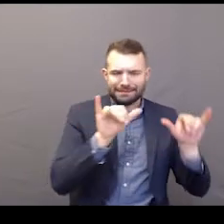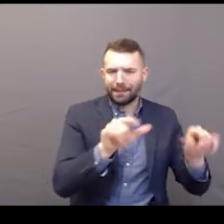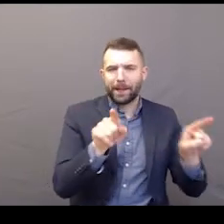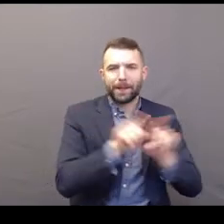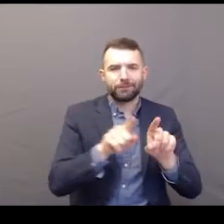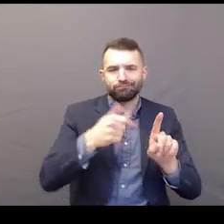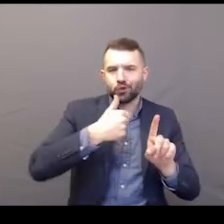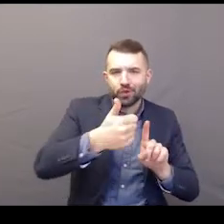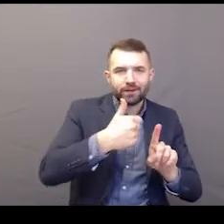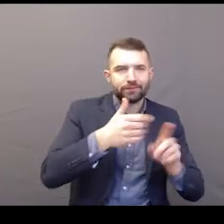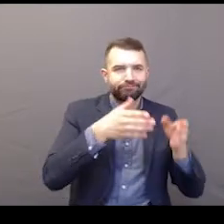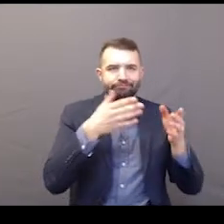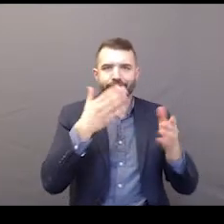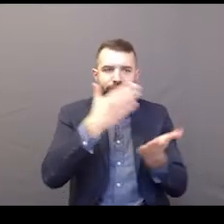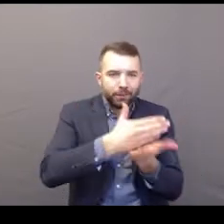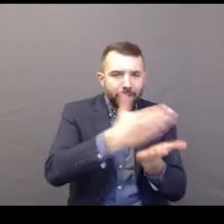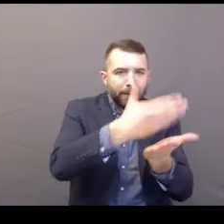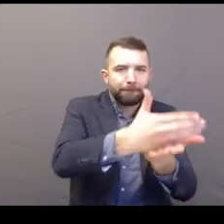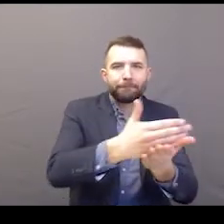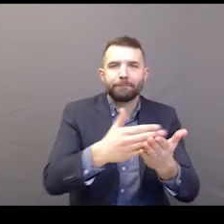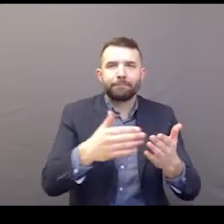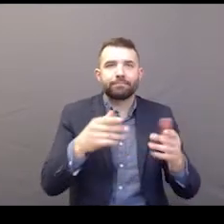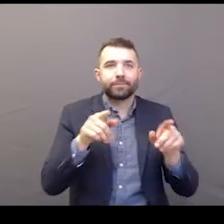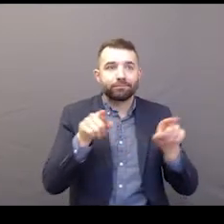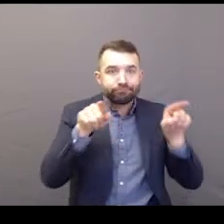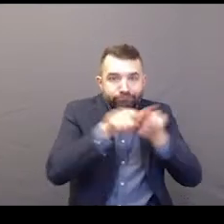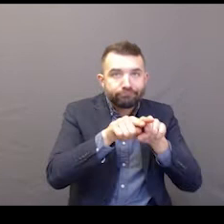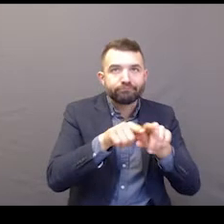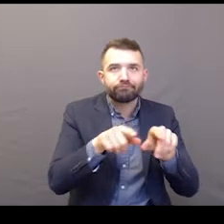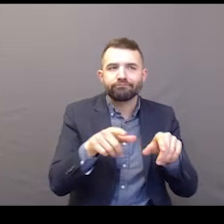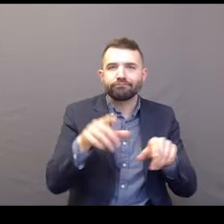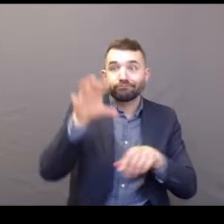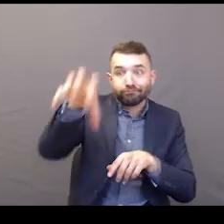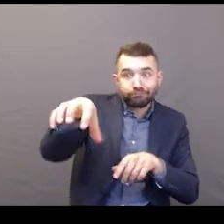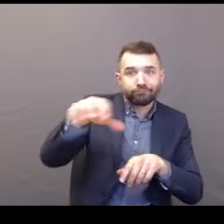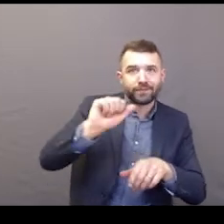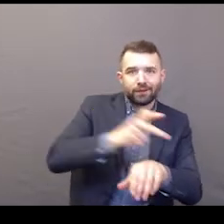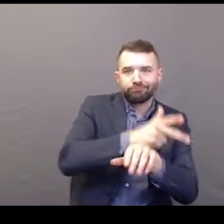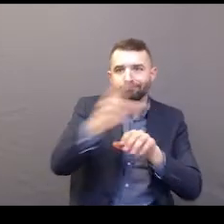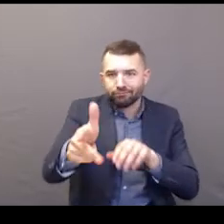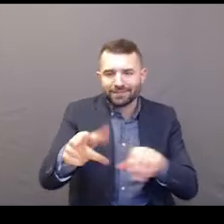Stride BRT stations. Additionally, Community Transit is proposing to use Stride BRT